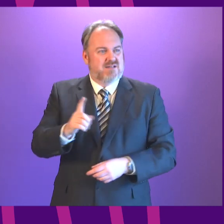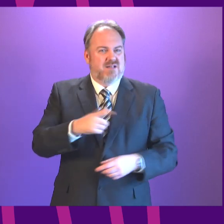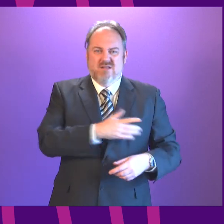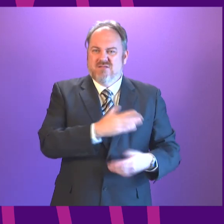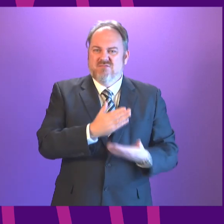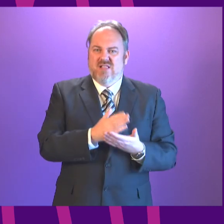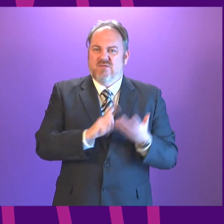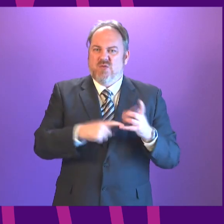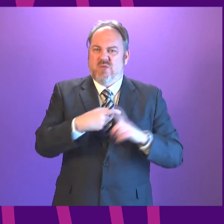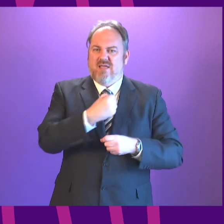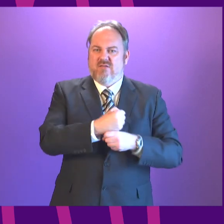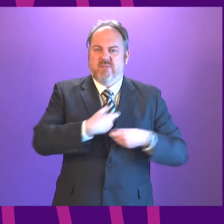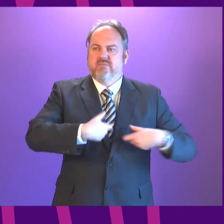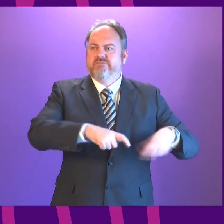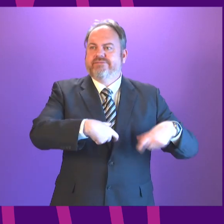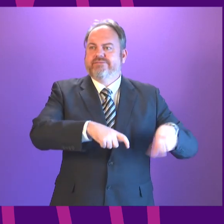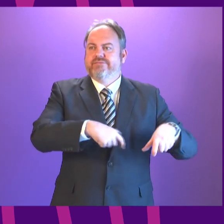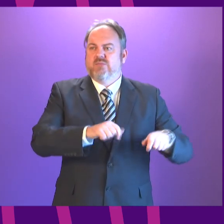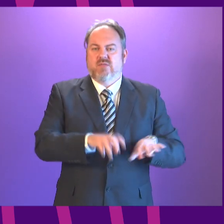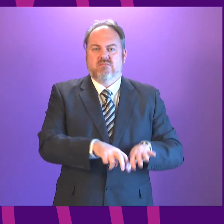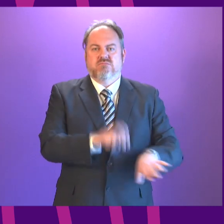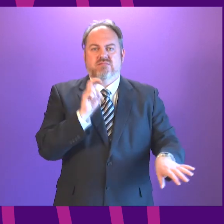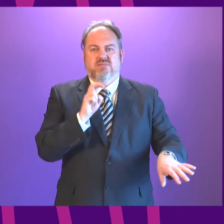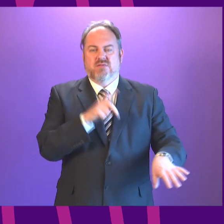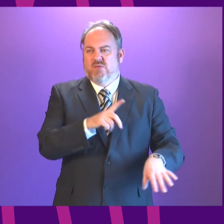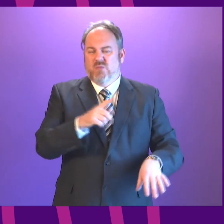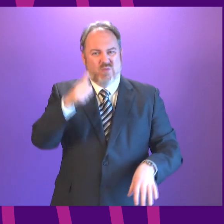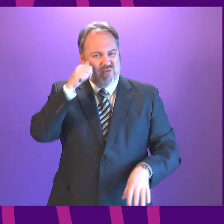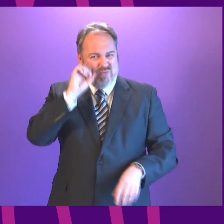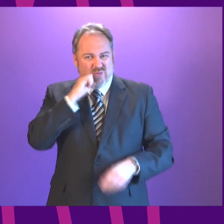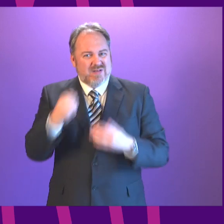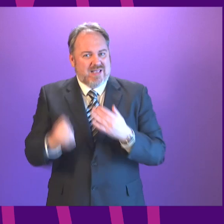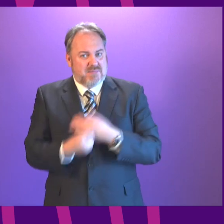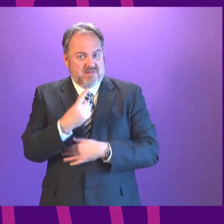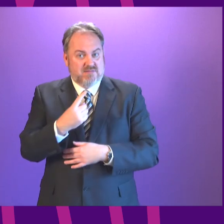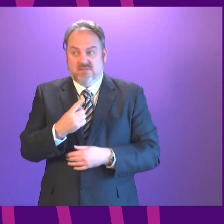become real before our very eyes. That was evident in yesterday’s COBRA meeting as